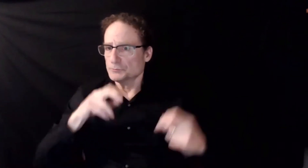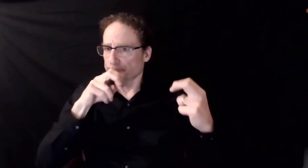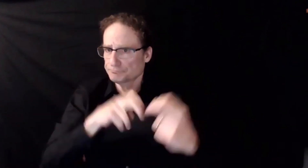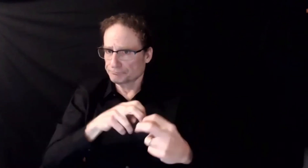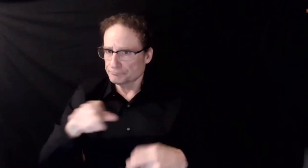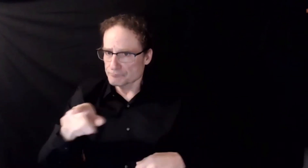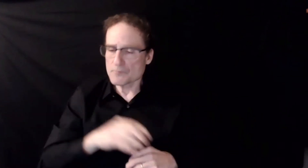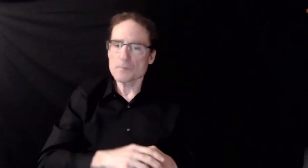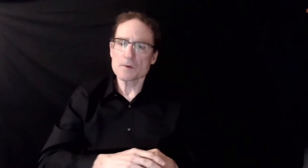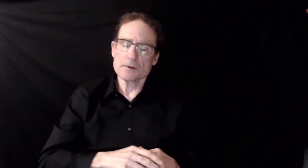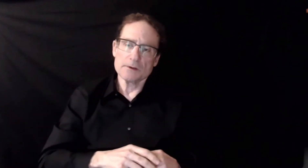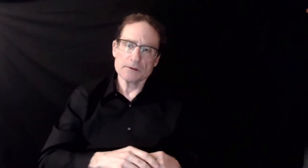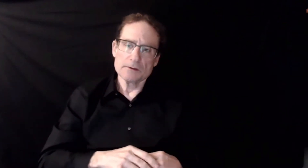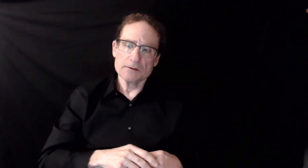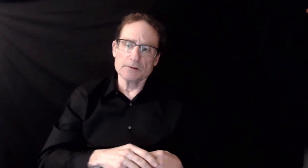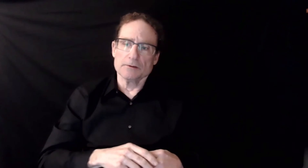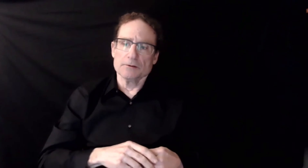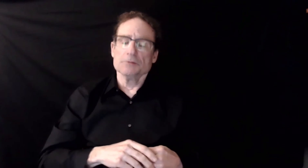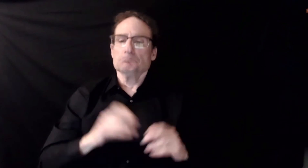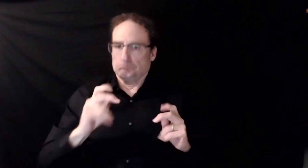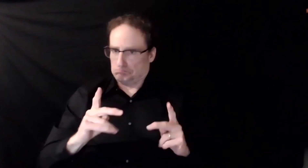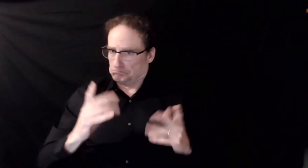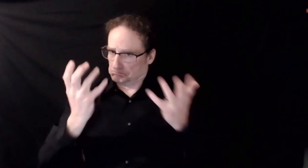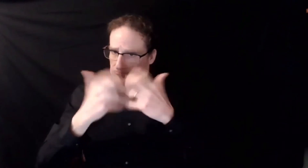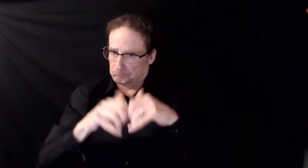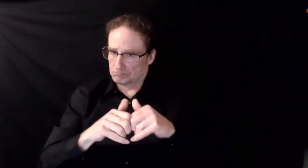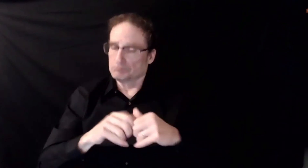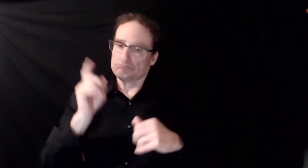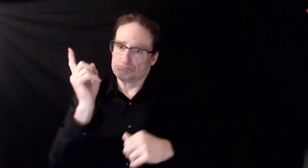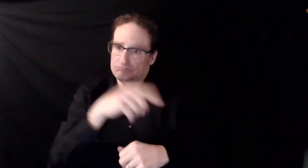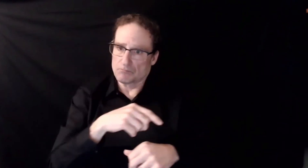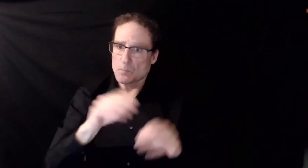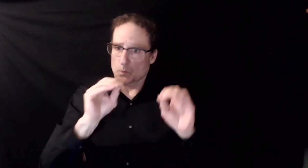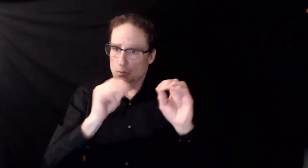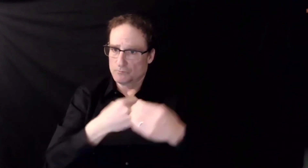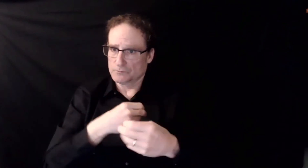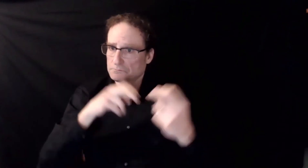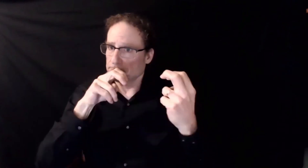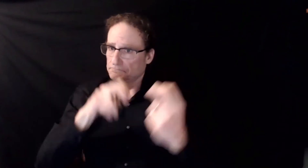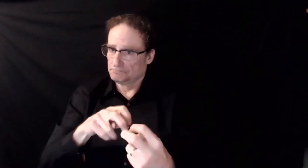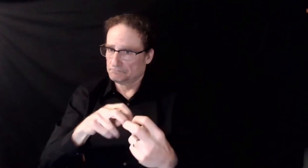who needed to meet with their legislator, and we worked it out for them